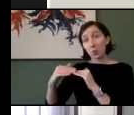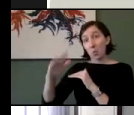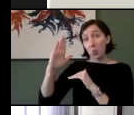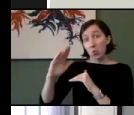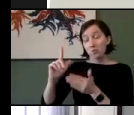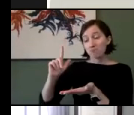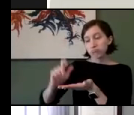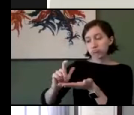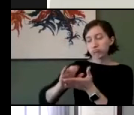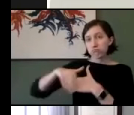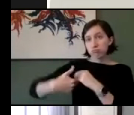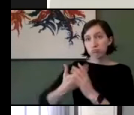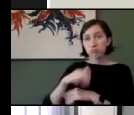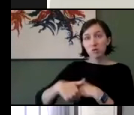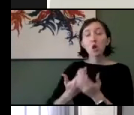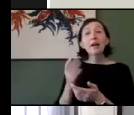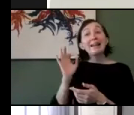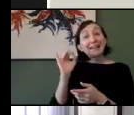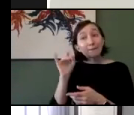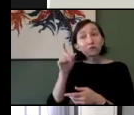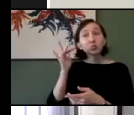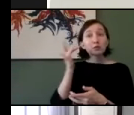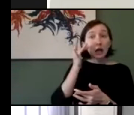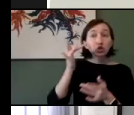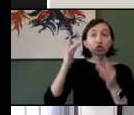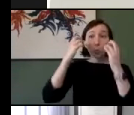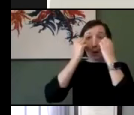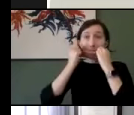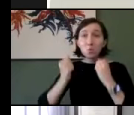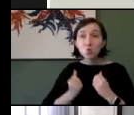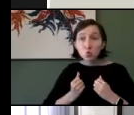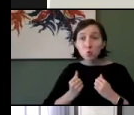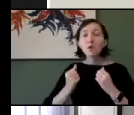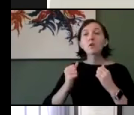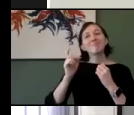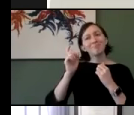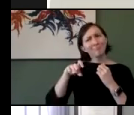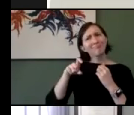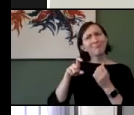Sometimes people forget that. Even as you're touching or removing it,